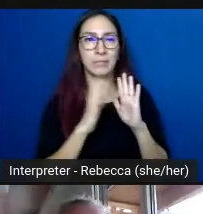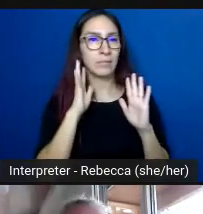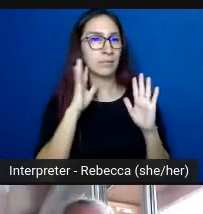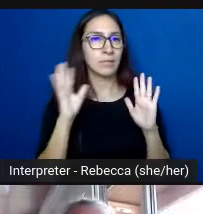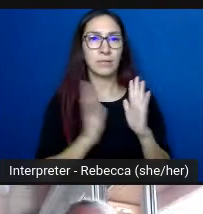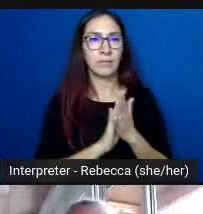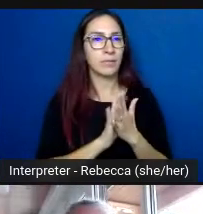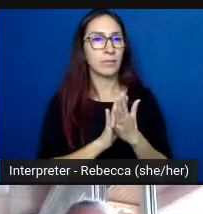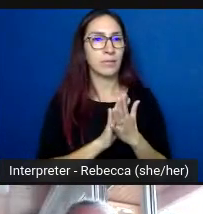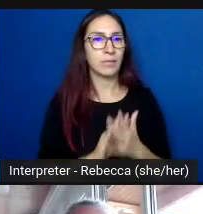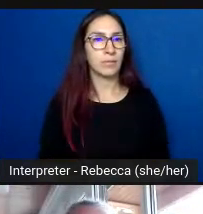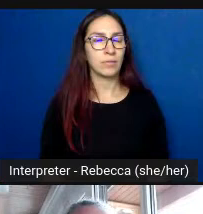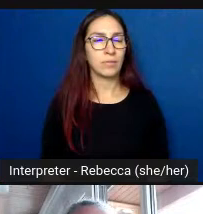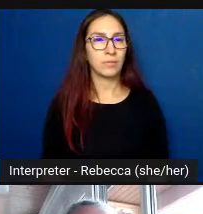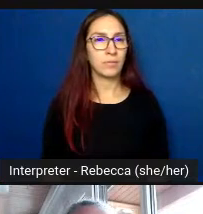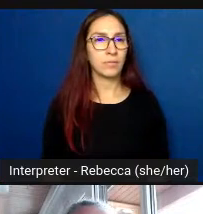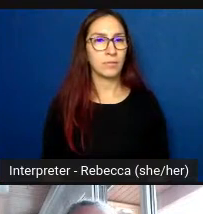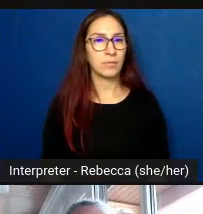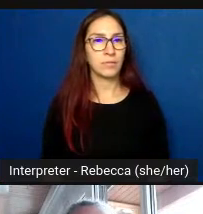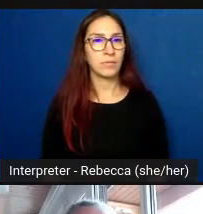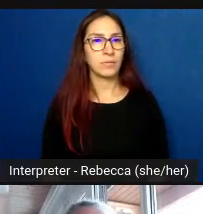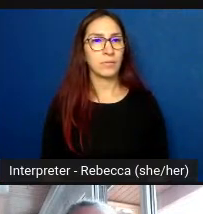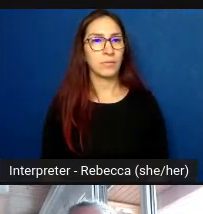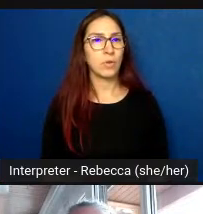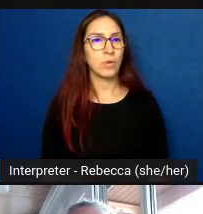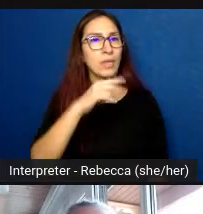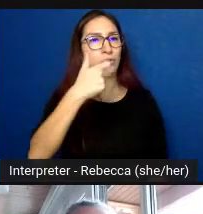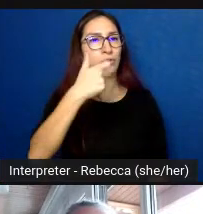I don't know if it's you, Anne. Try and mute yourself, then we'll check if it's you.